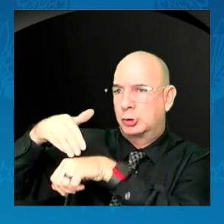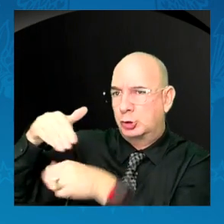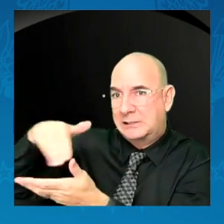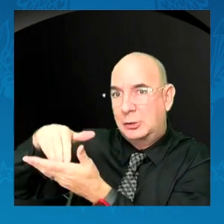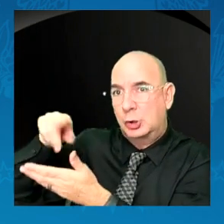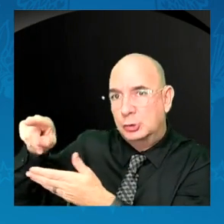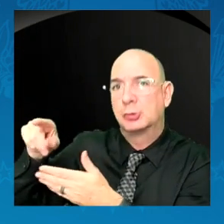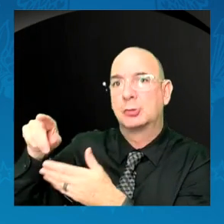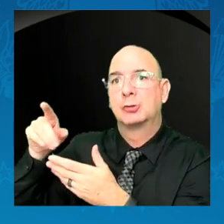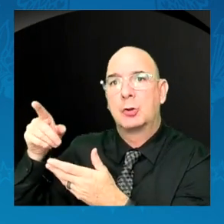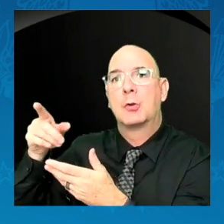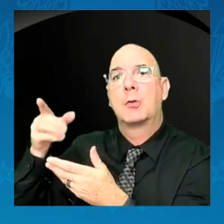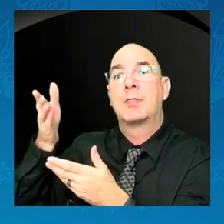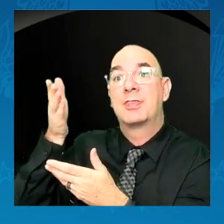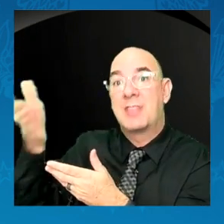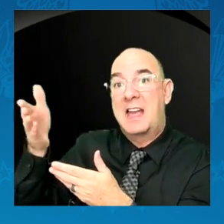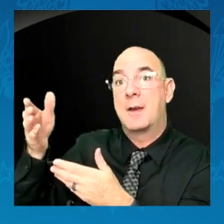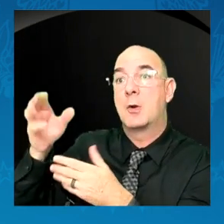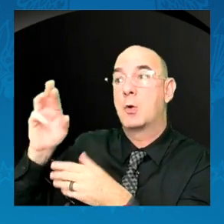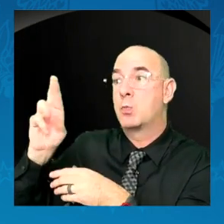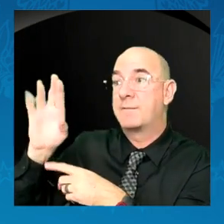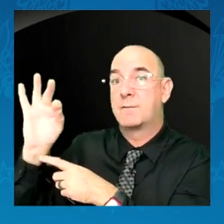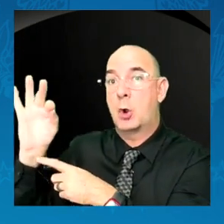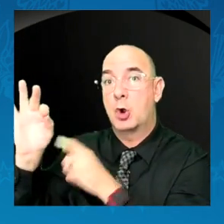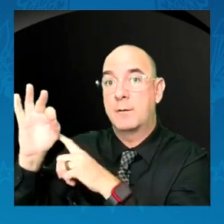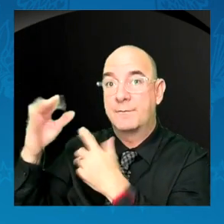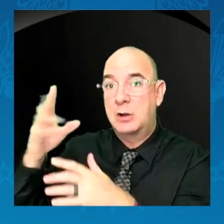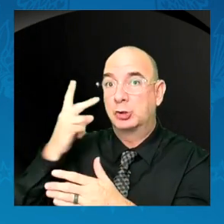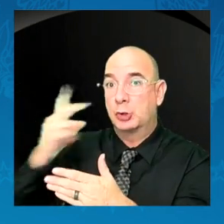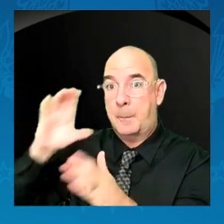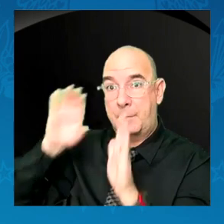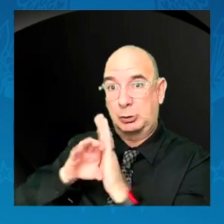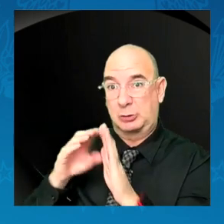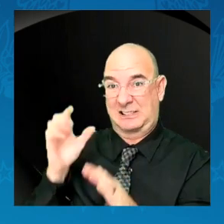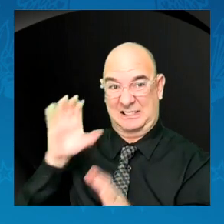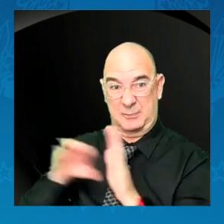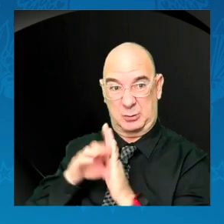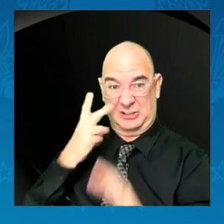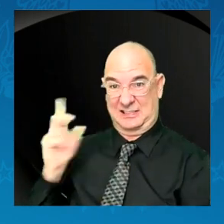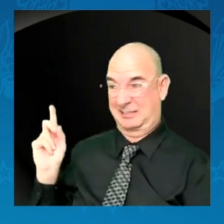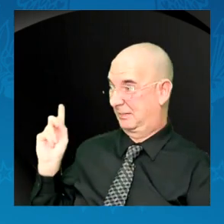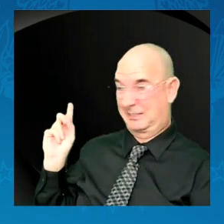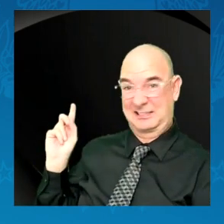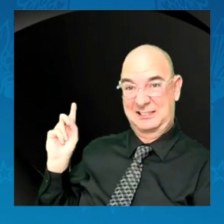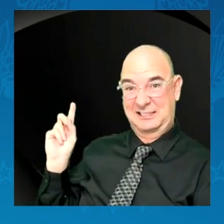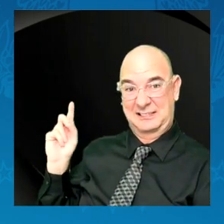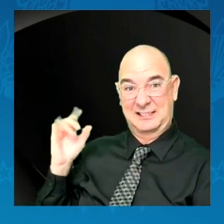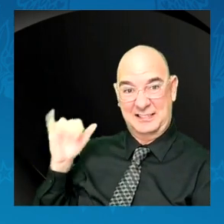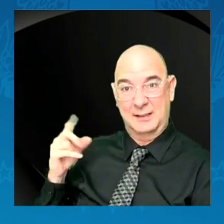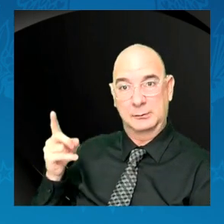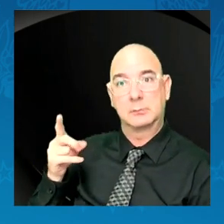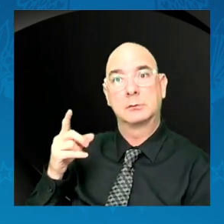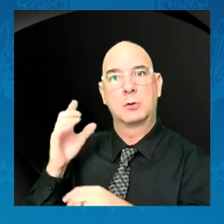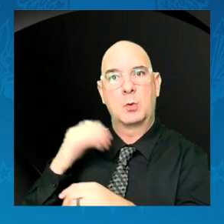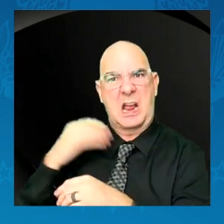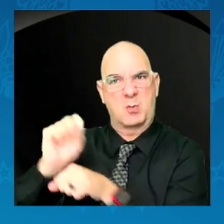like the one behind me that have come back to Earth. We're working closely with NASA on the final testing